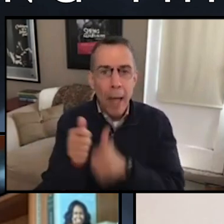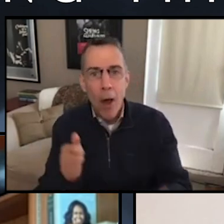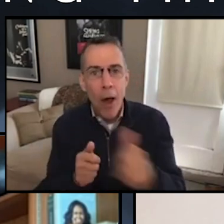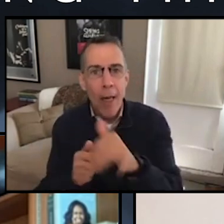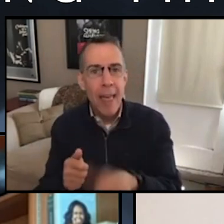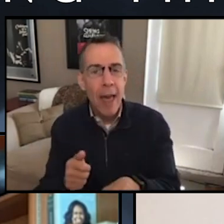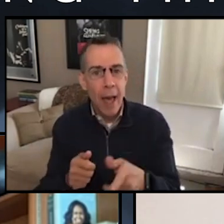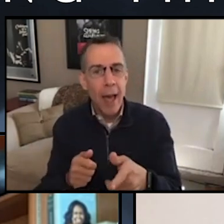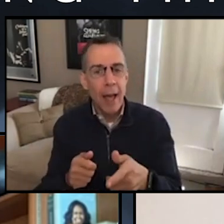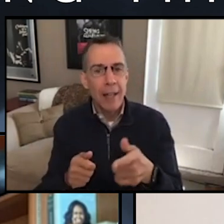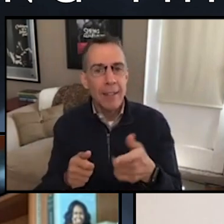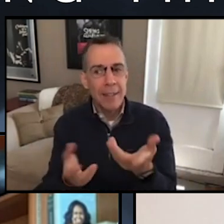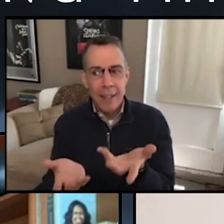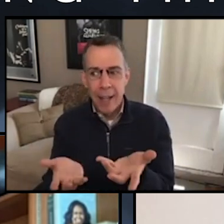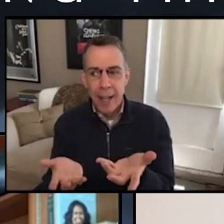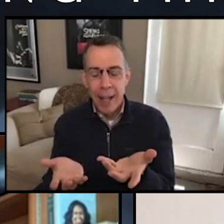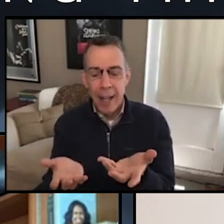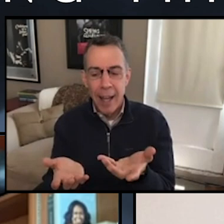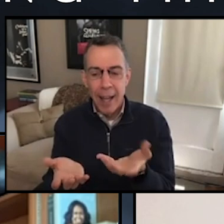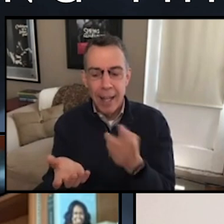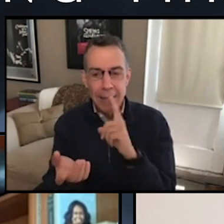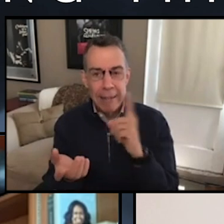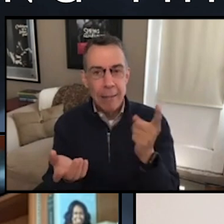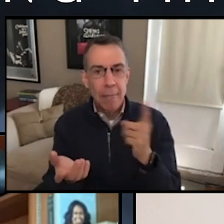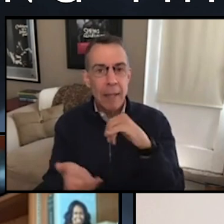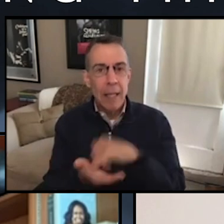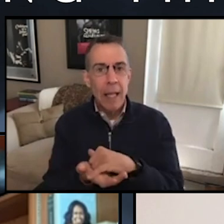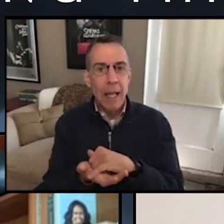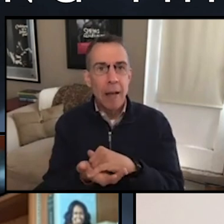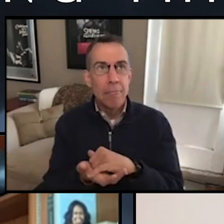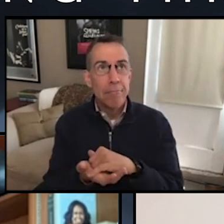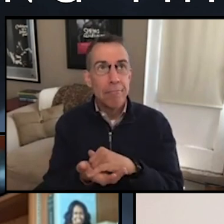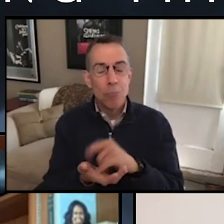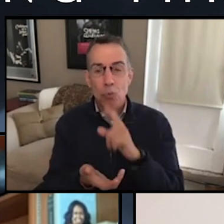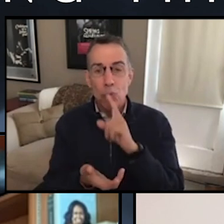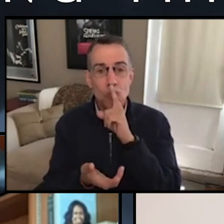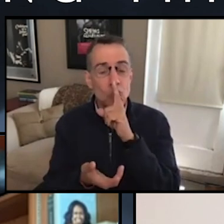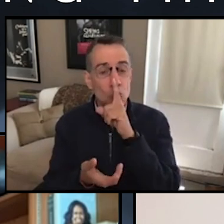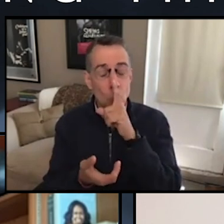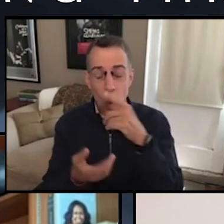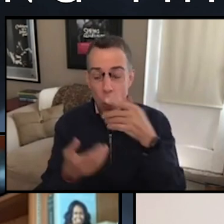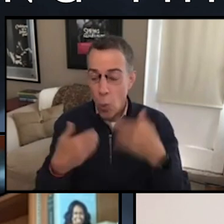connections. And, it's something that really resonates with me when Robert